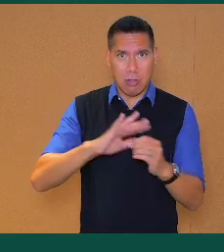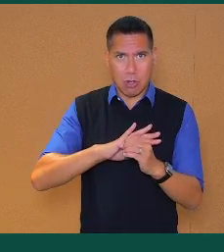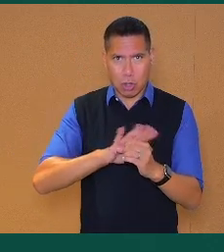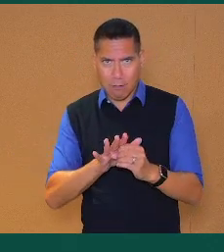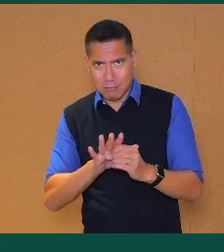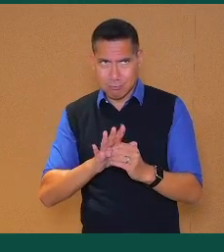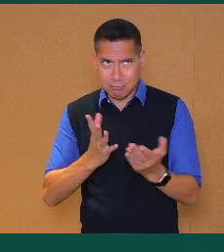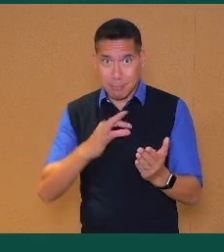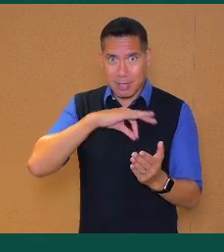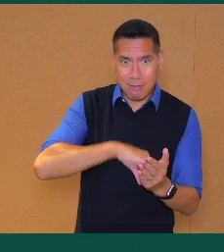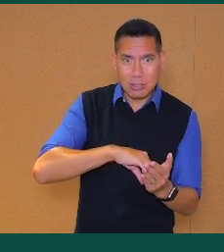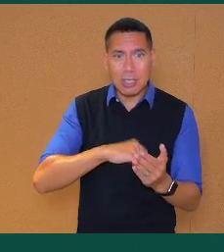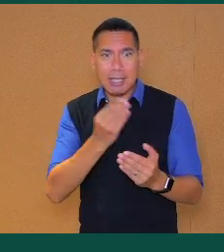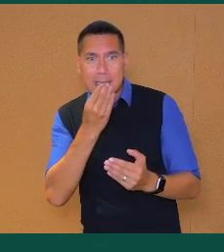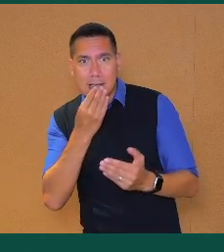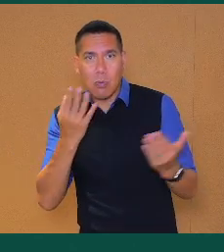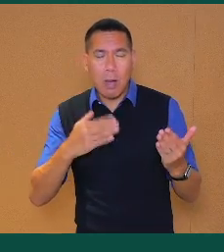It aims to help people overcome barriers to growing food at